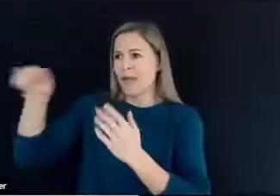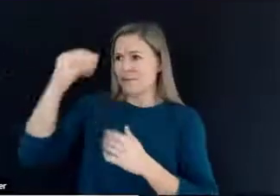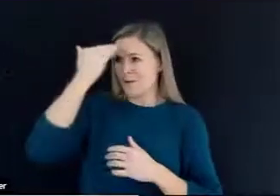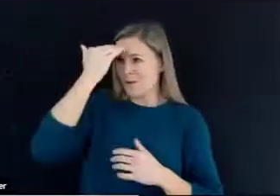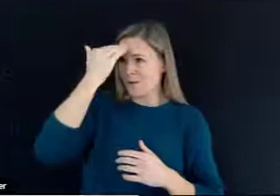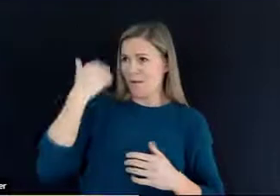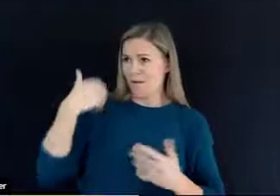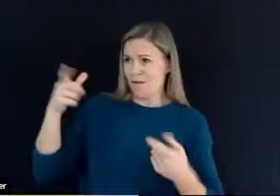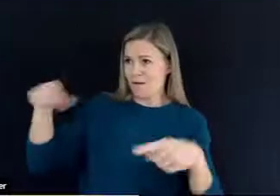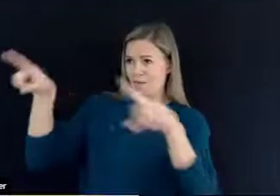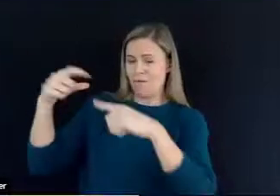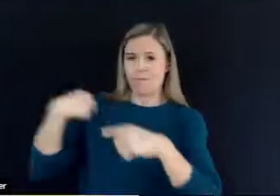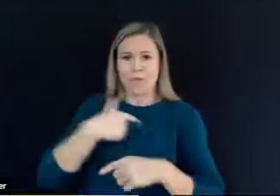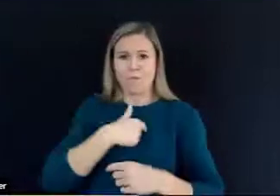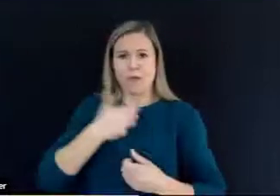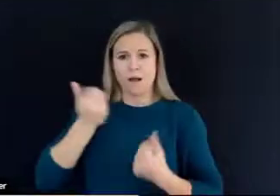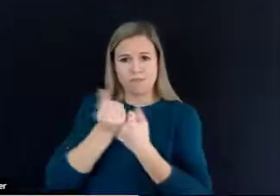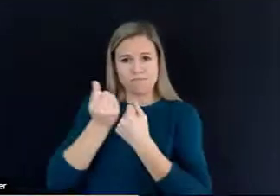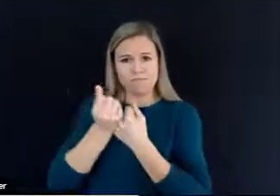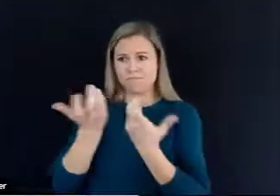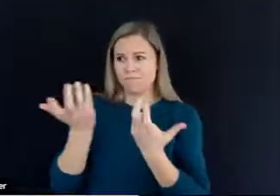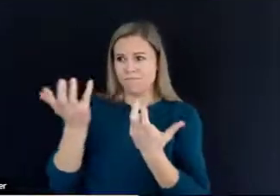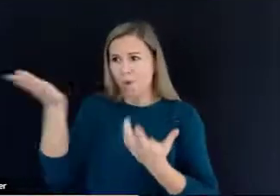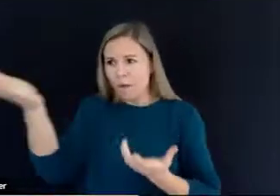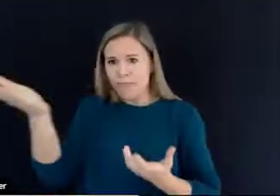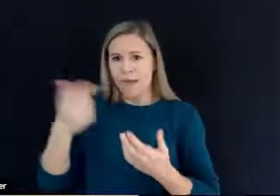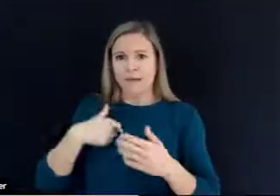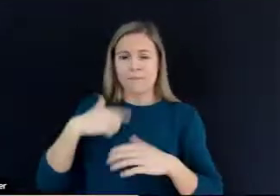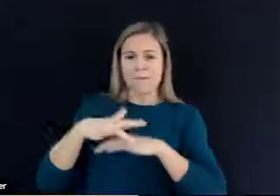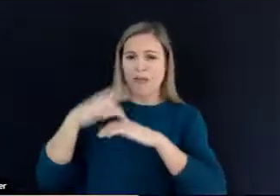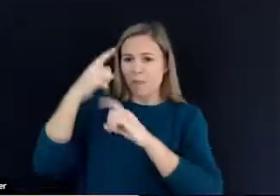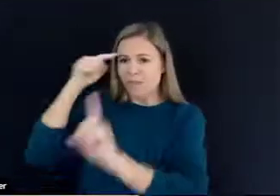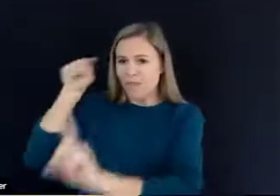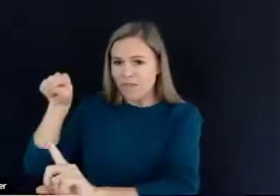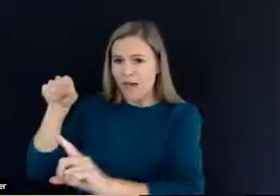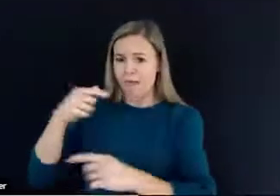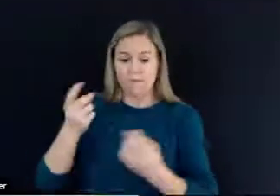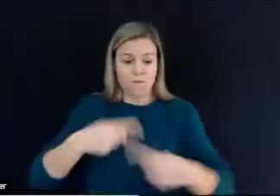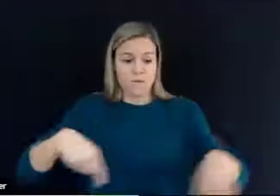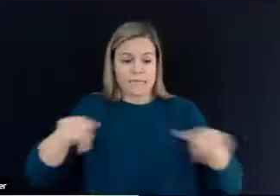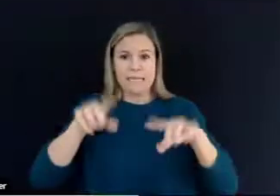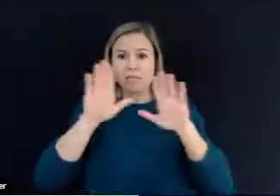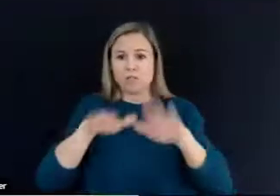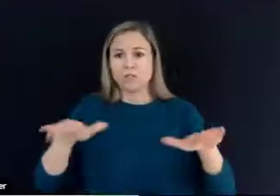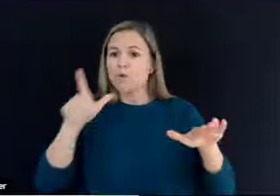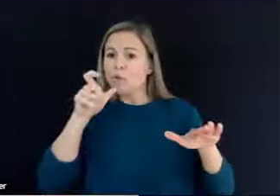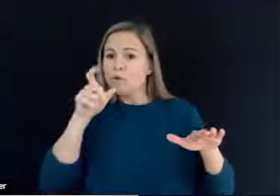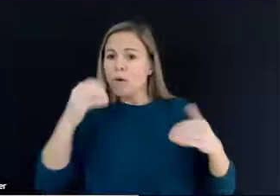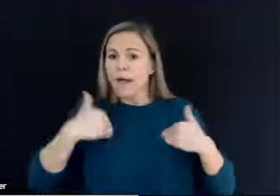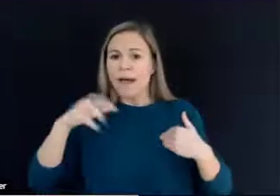and that we have these children who have this rare disease. We're also gonna talk about newborn screening,